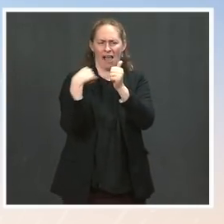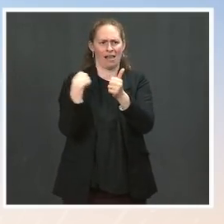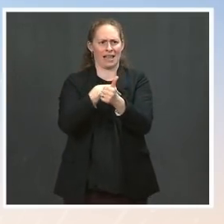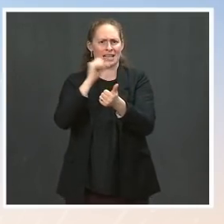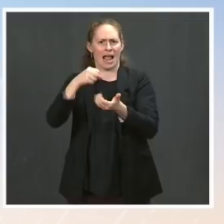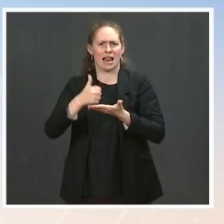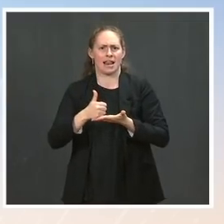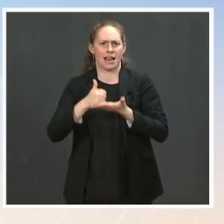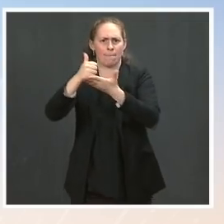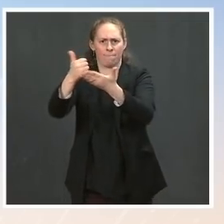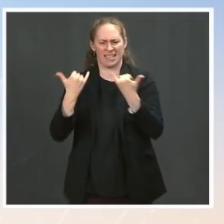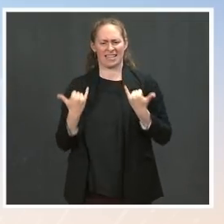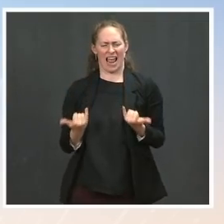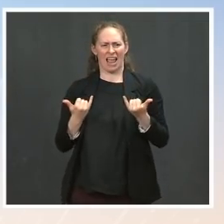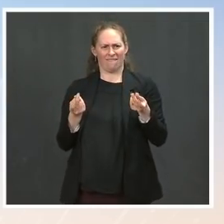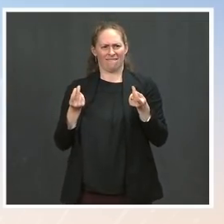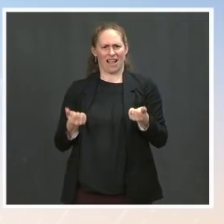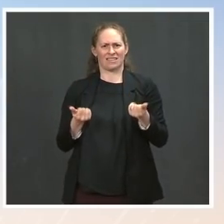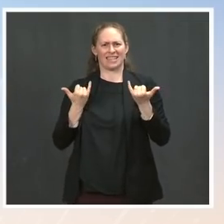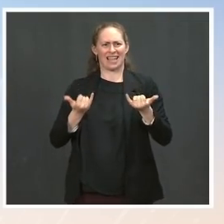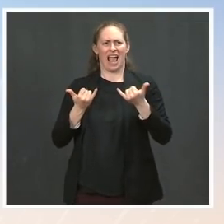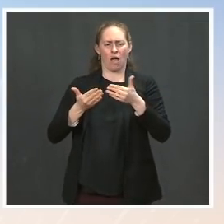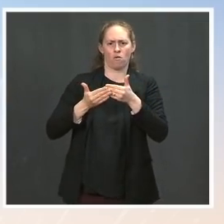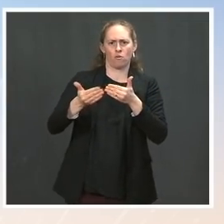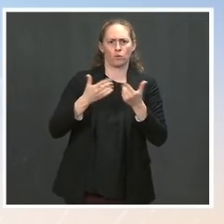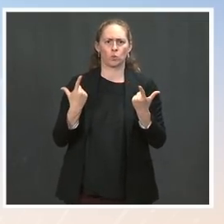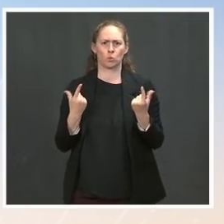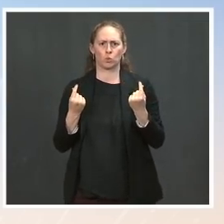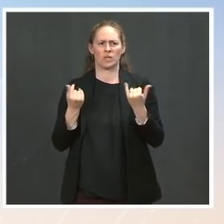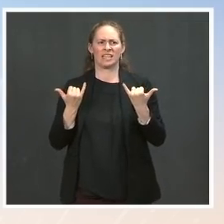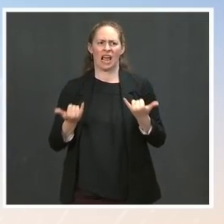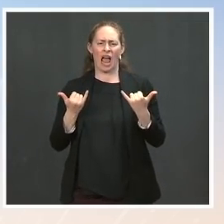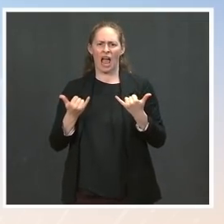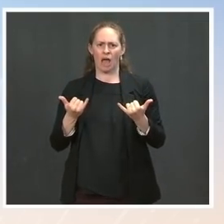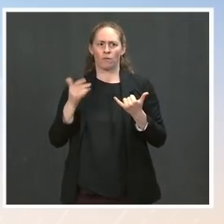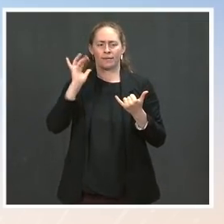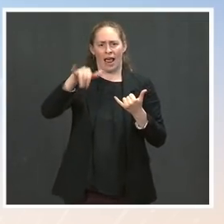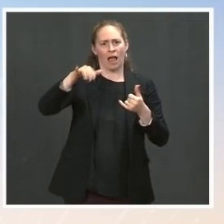and this shortage that, as you all have reported on, has impacted a range of industries across the country.